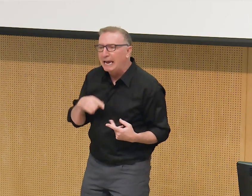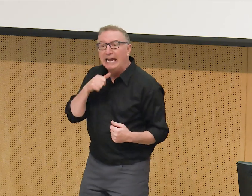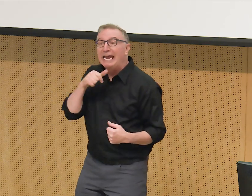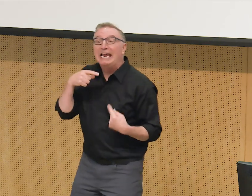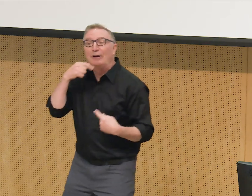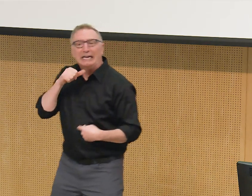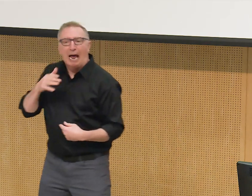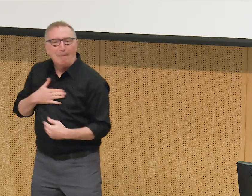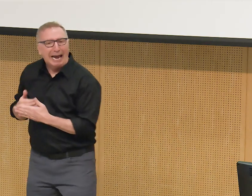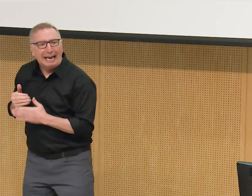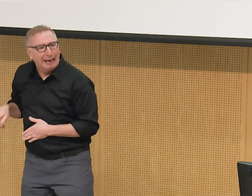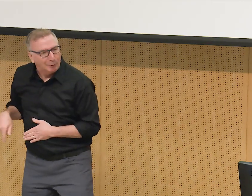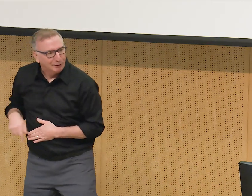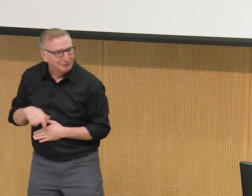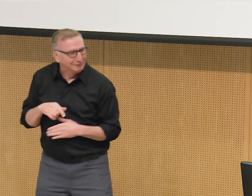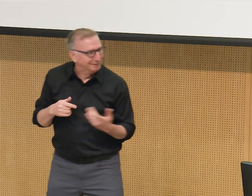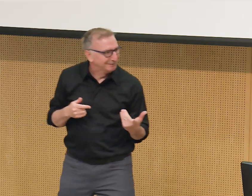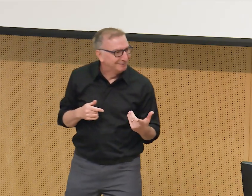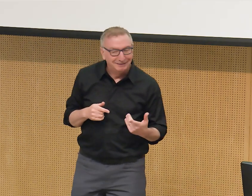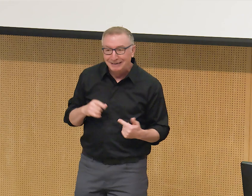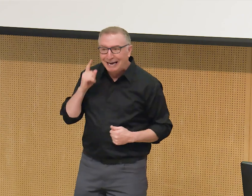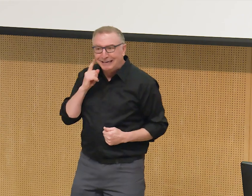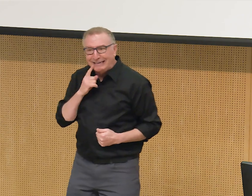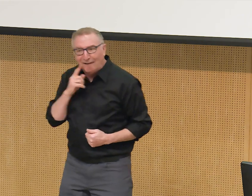She was hearing, she could sign, and she wasn't my neighbor.